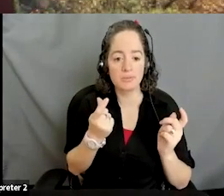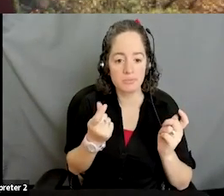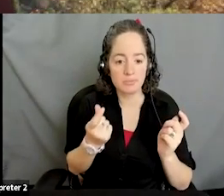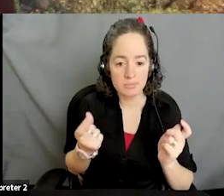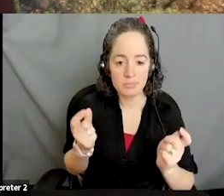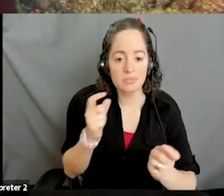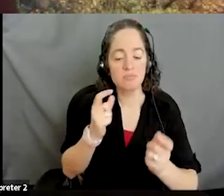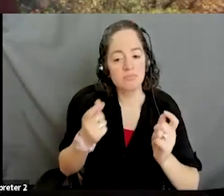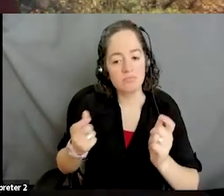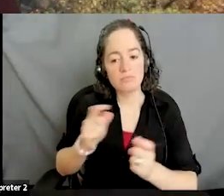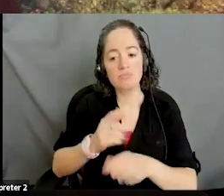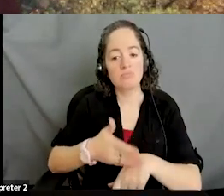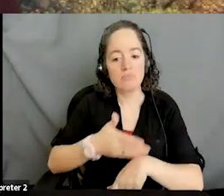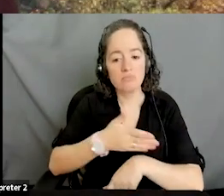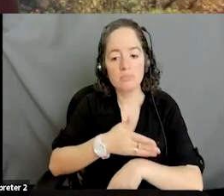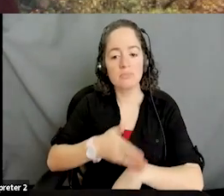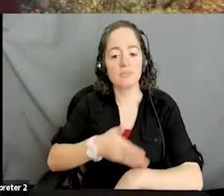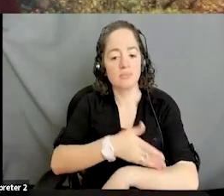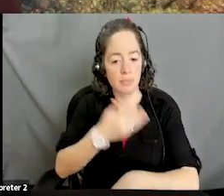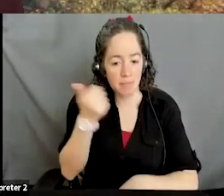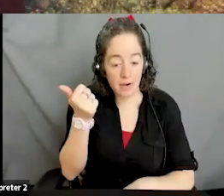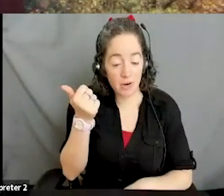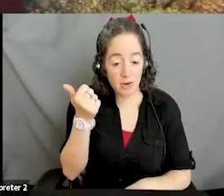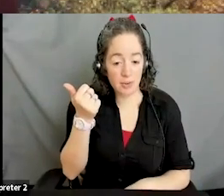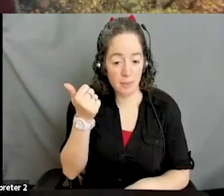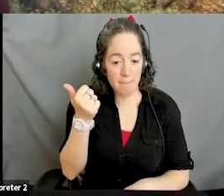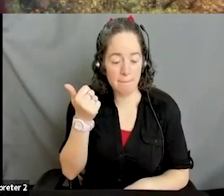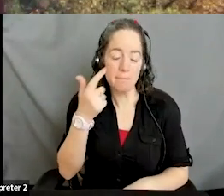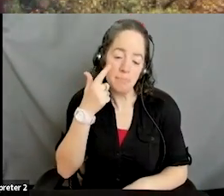of the broader impact beyond the technical requirements,